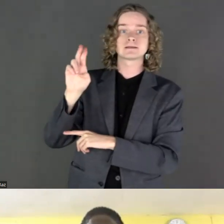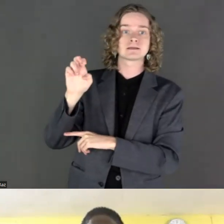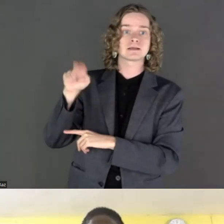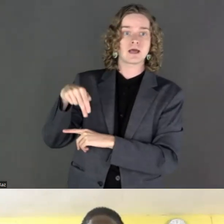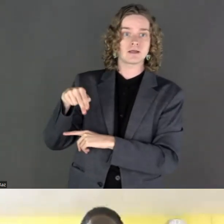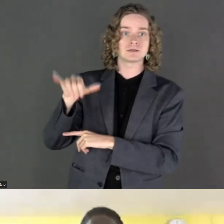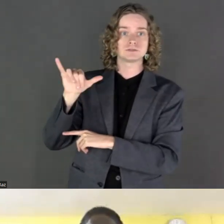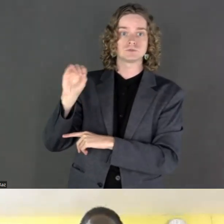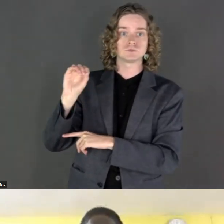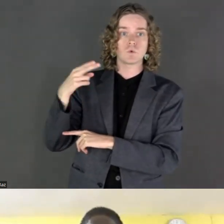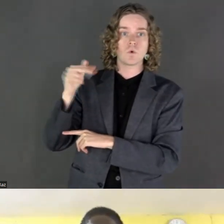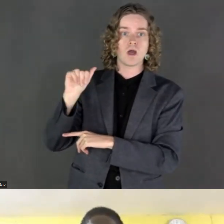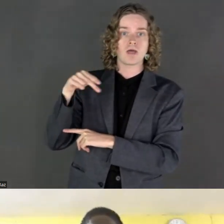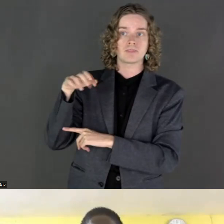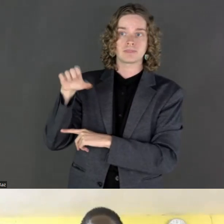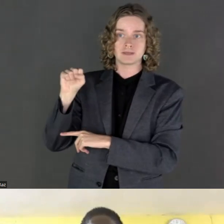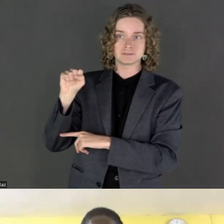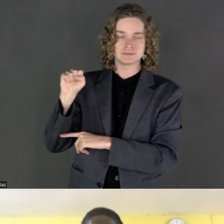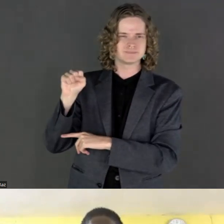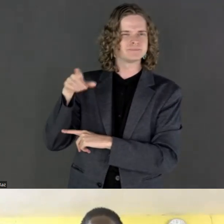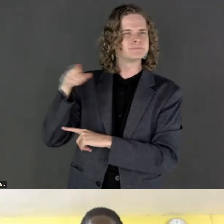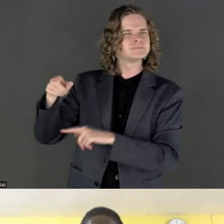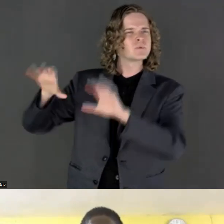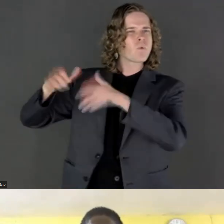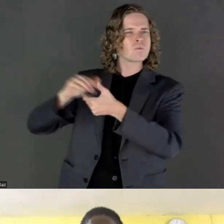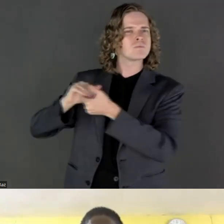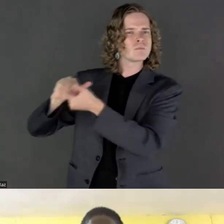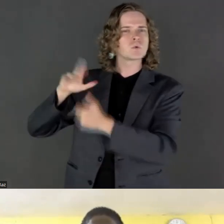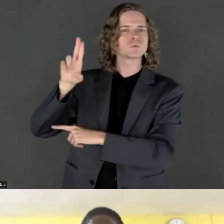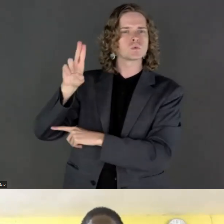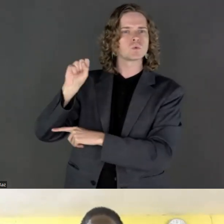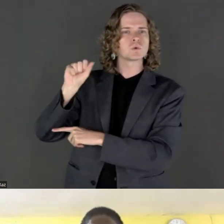Phillimore matwork. for UNICEF, who will discuss about the efforts to contribute